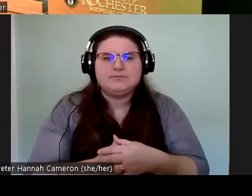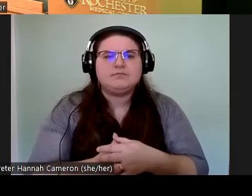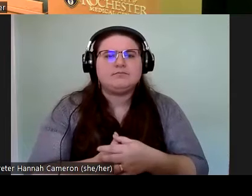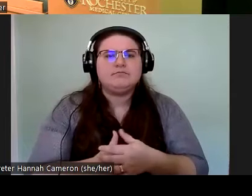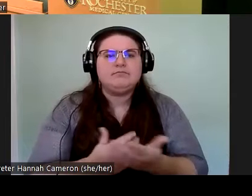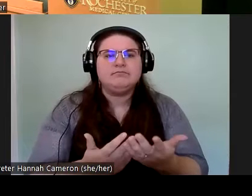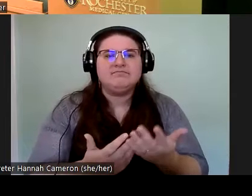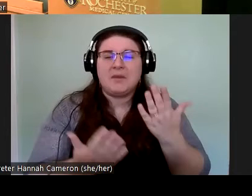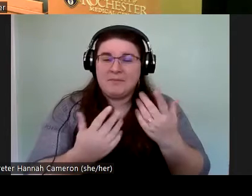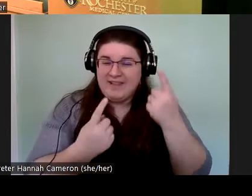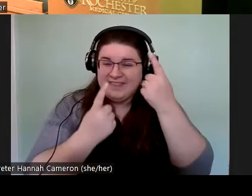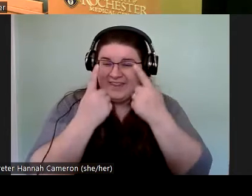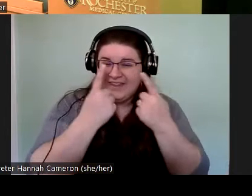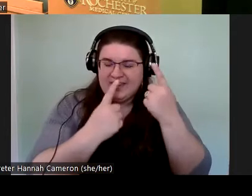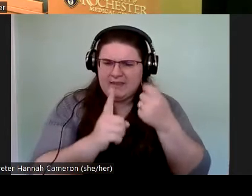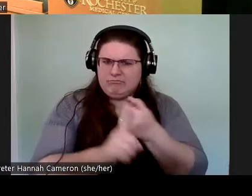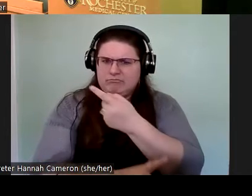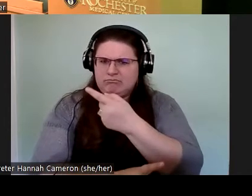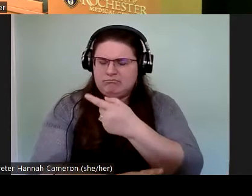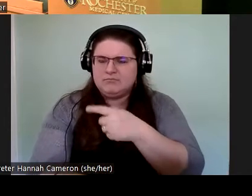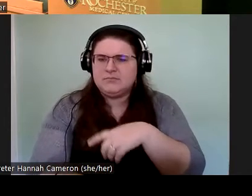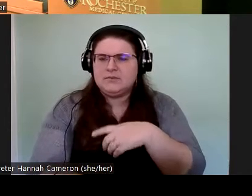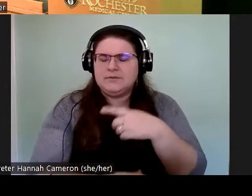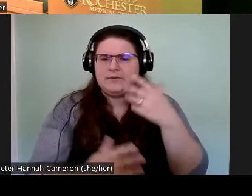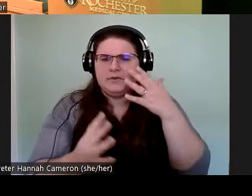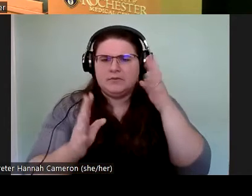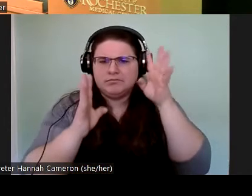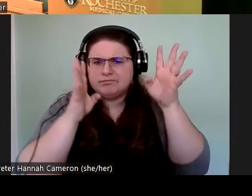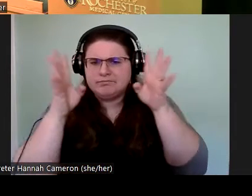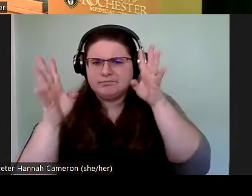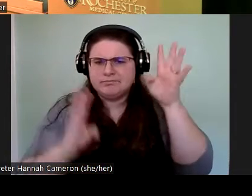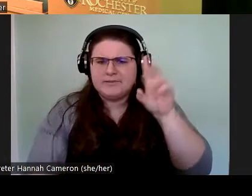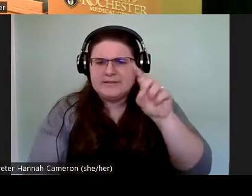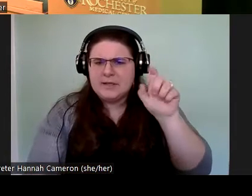might be off you have delusional thoughts um you might not be able to relate to others because of